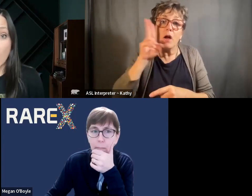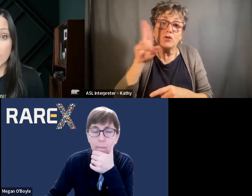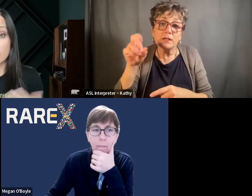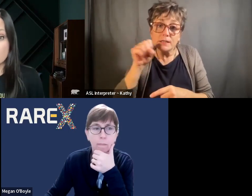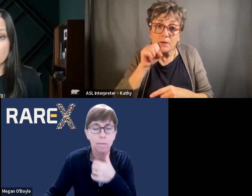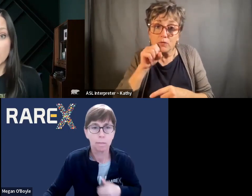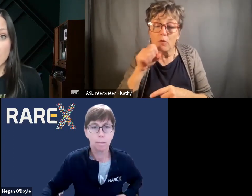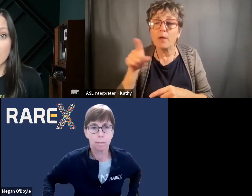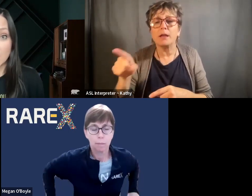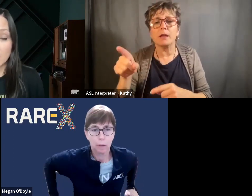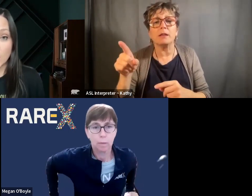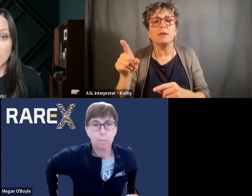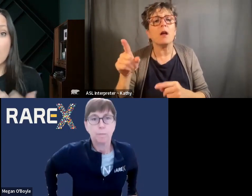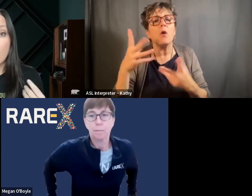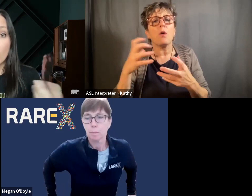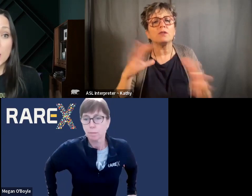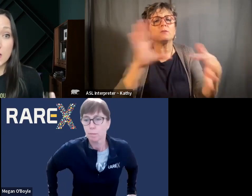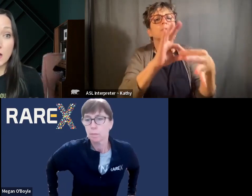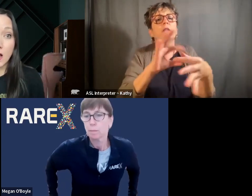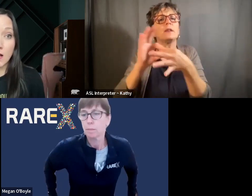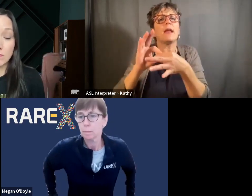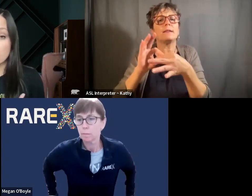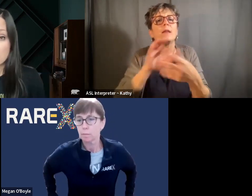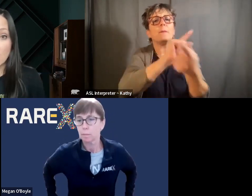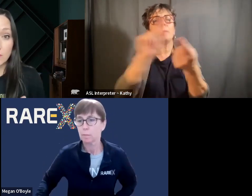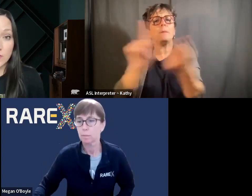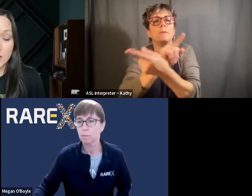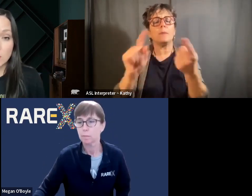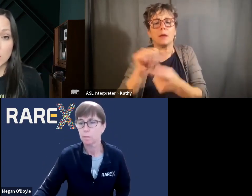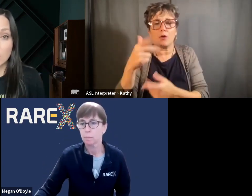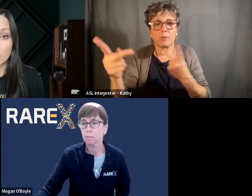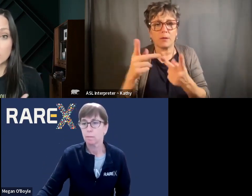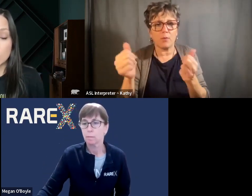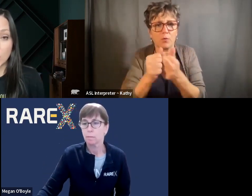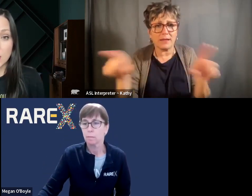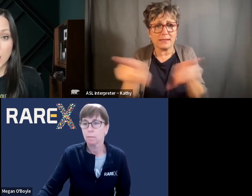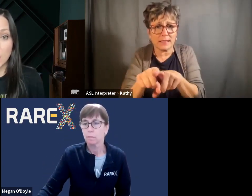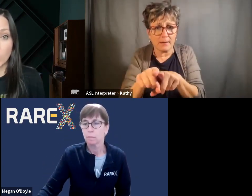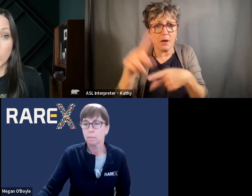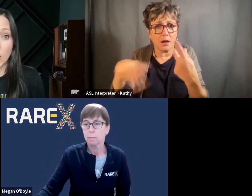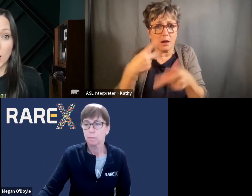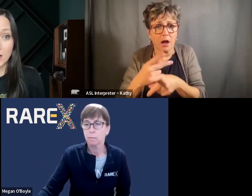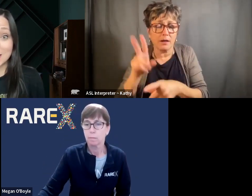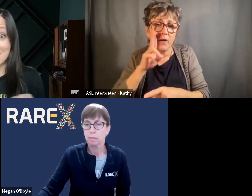others that they can connect with we, myself, Nancy O'Donnell, Julia Dunning, we work on a